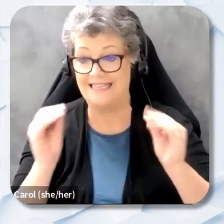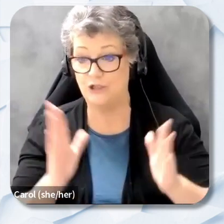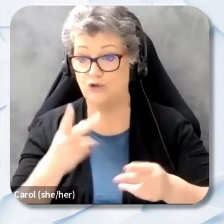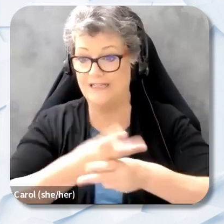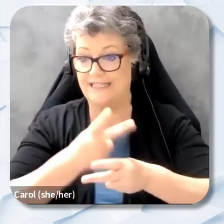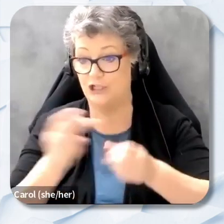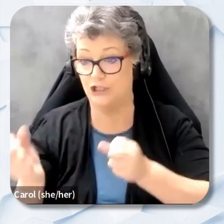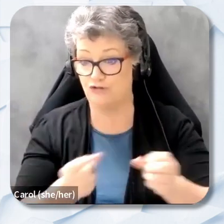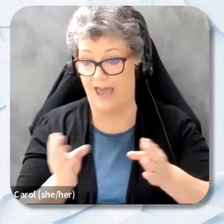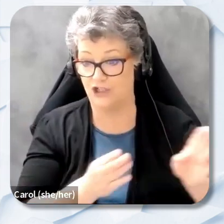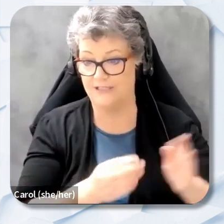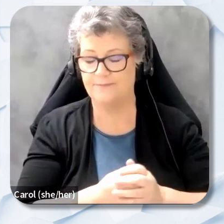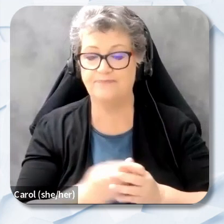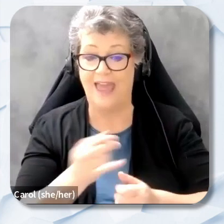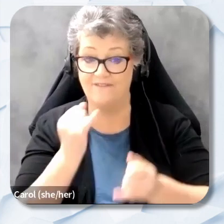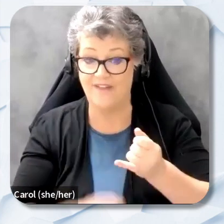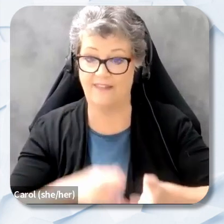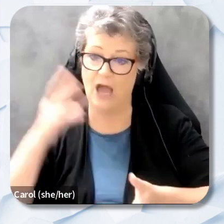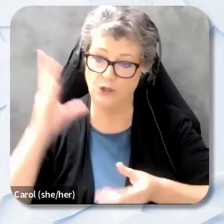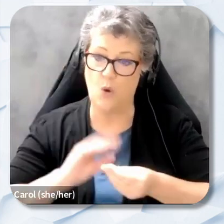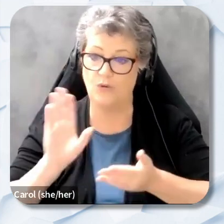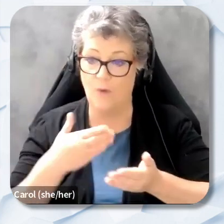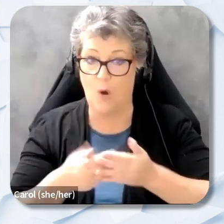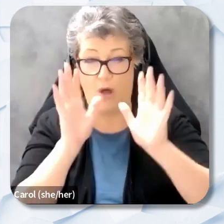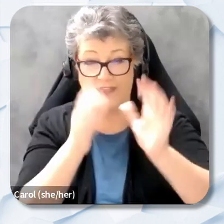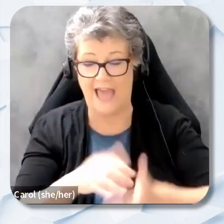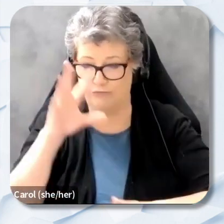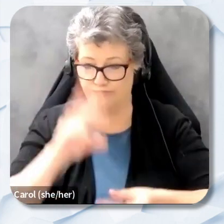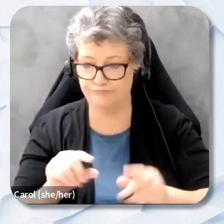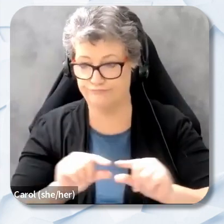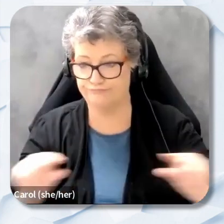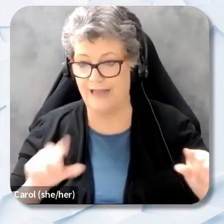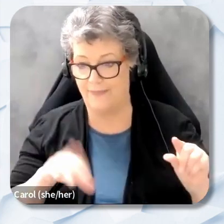Finally, a total of all of the categories are reported at the bottom of the expenditure